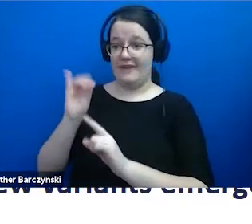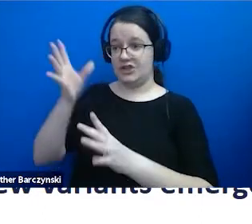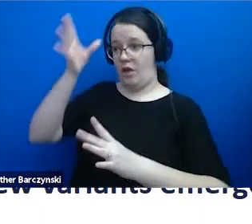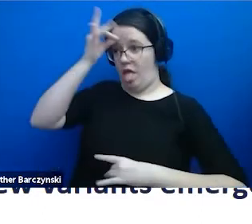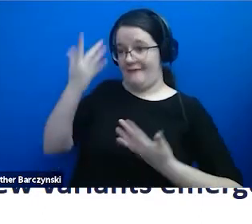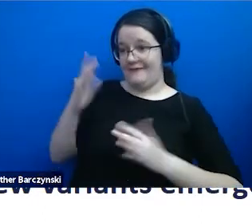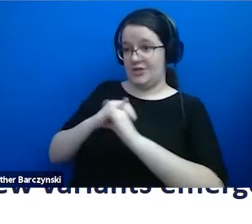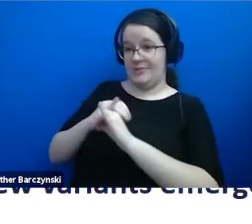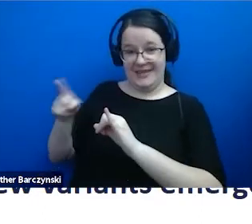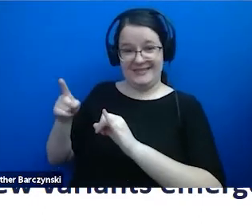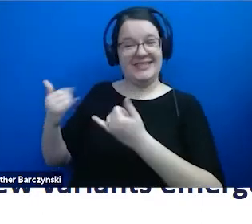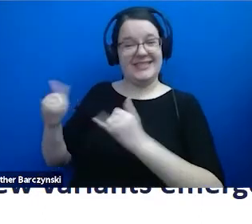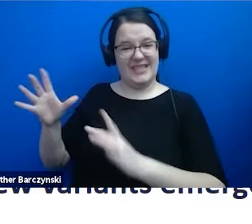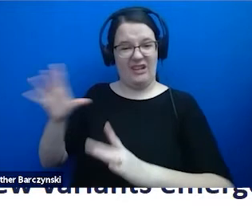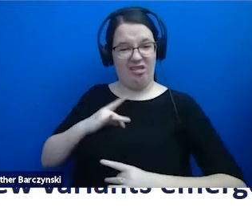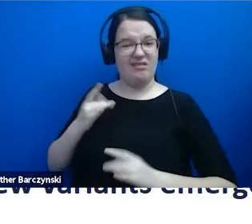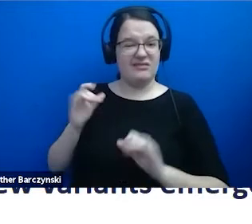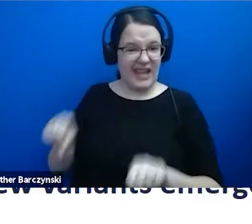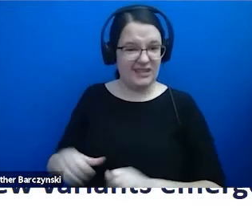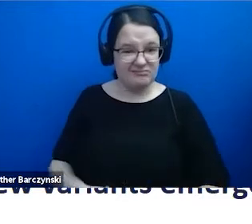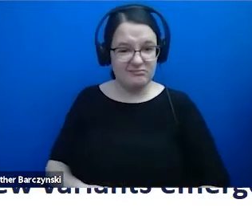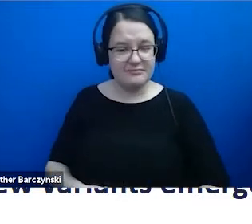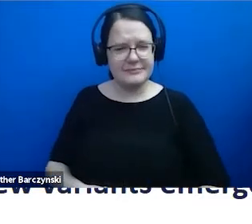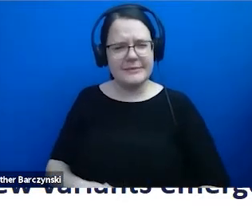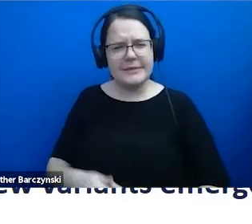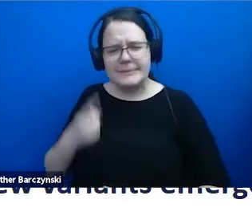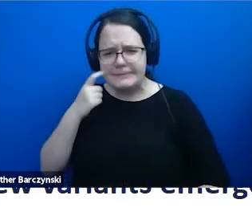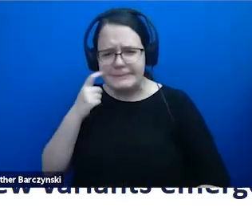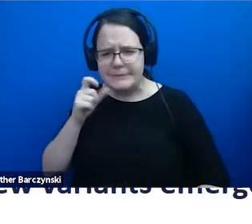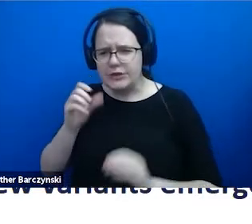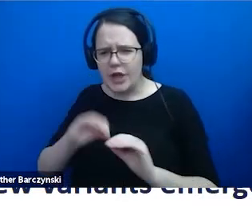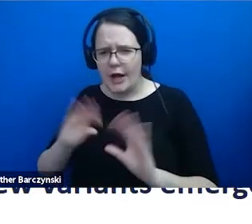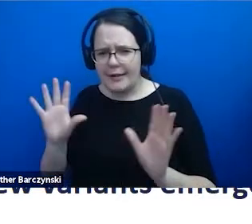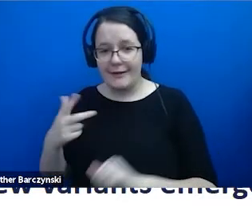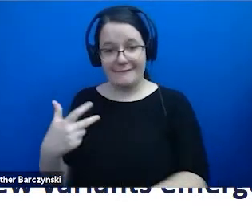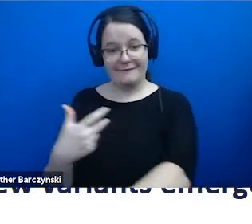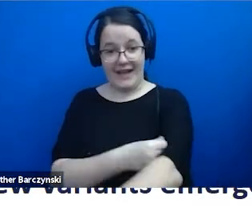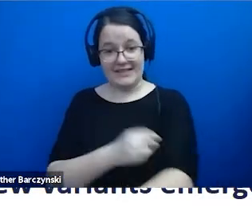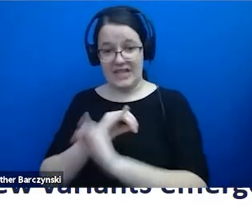it's a little less clear whether it how well it evades immunity provided by vaccination but